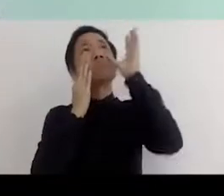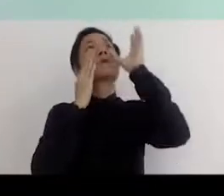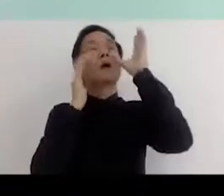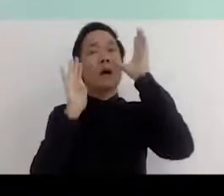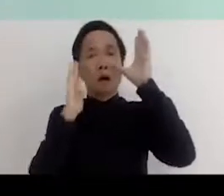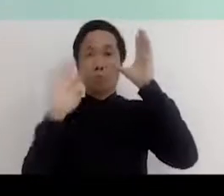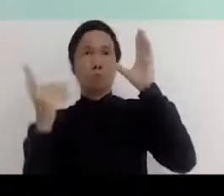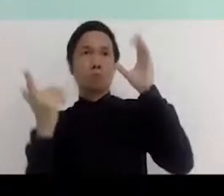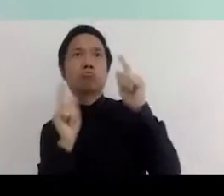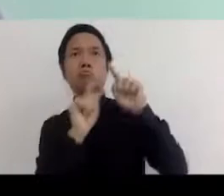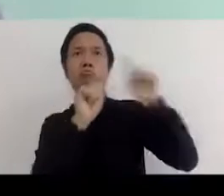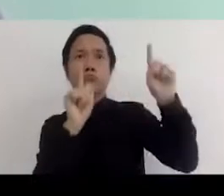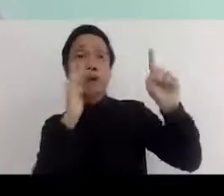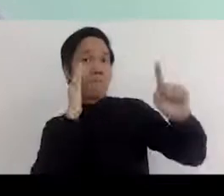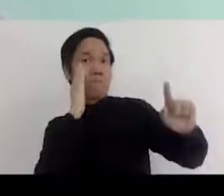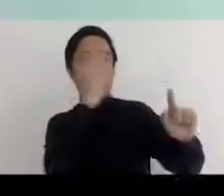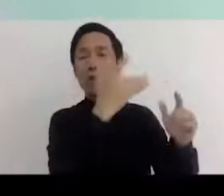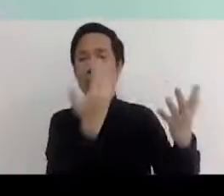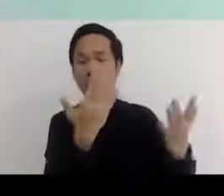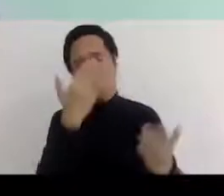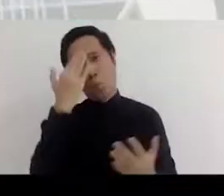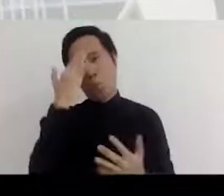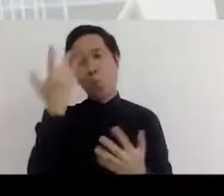Thank you very much for this opportunity.